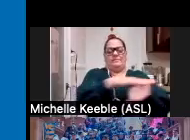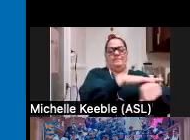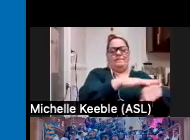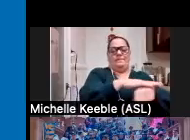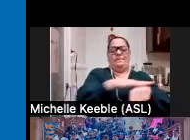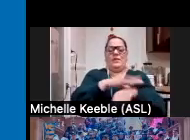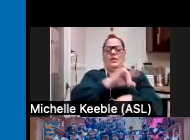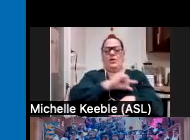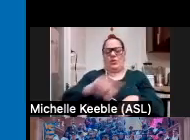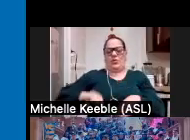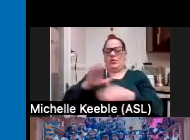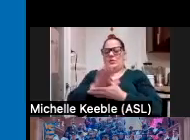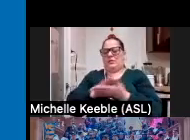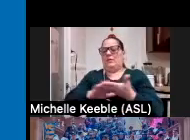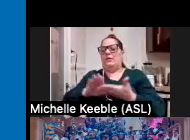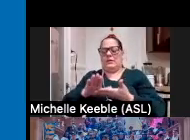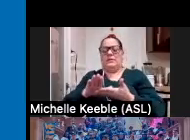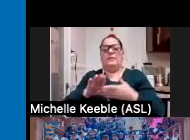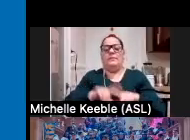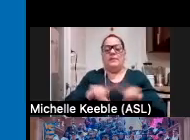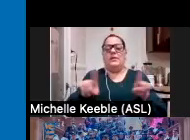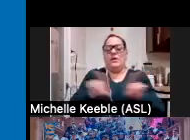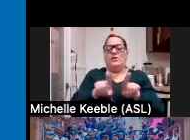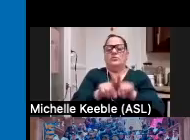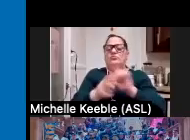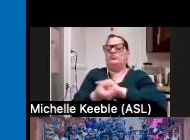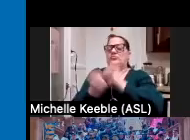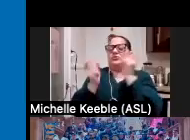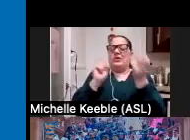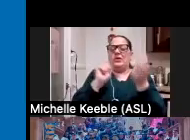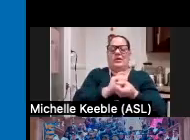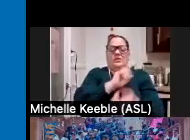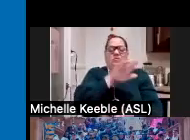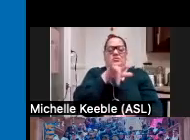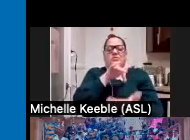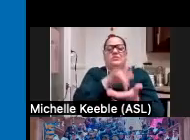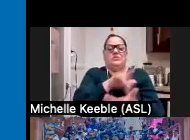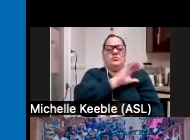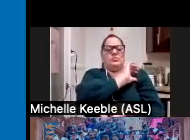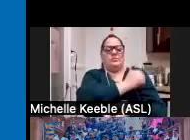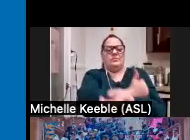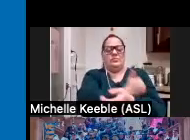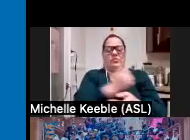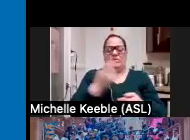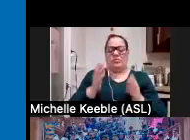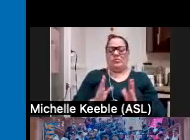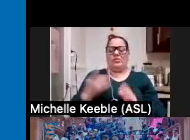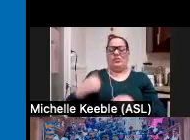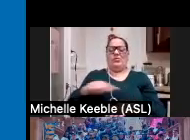most notably. um but then transition to the central administration where I led efforts towards